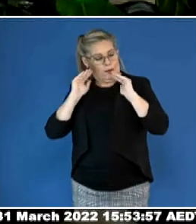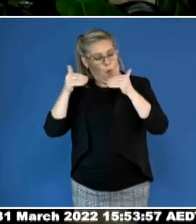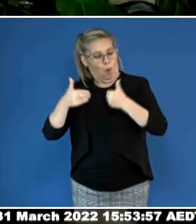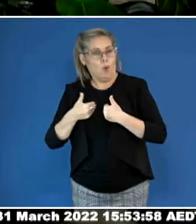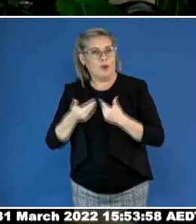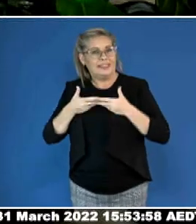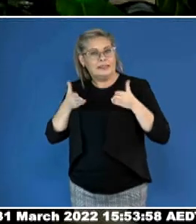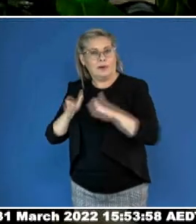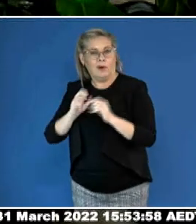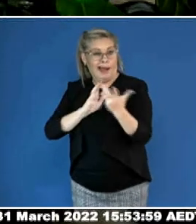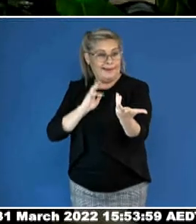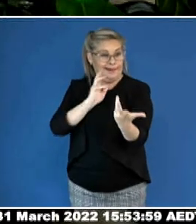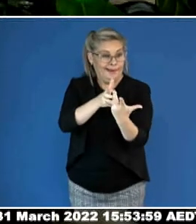identity, act normal.